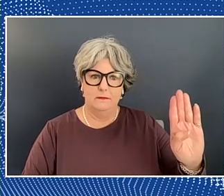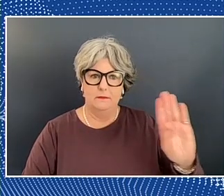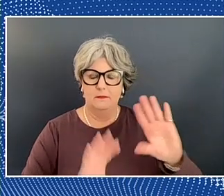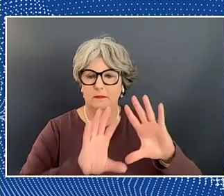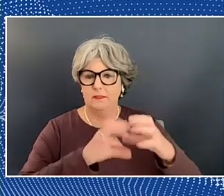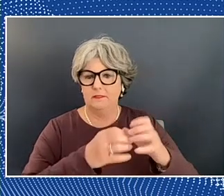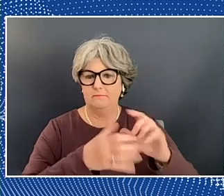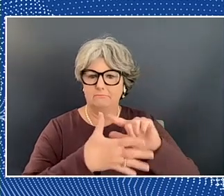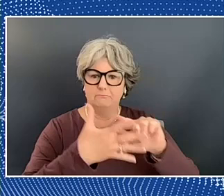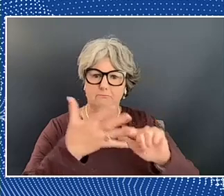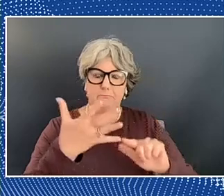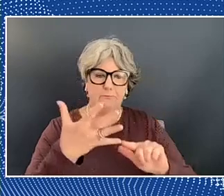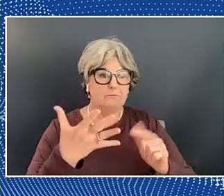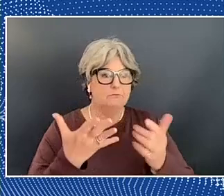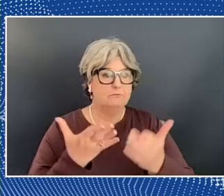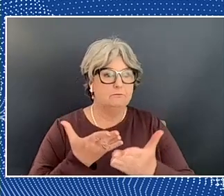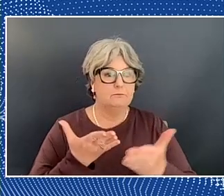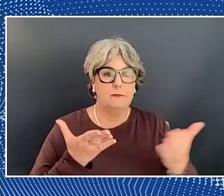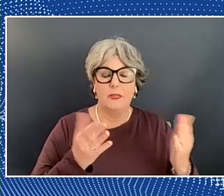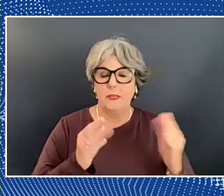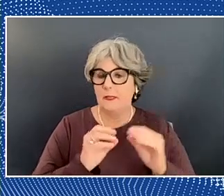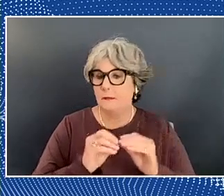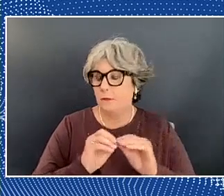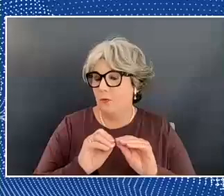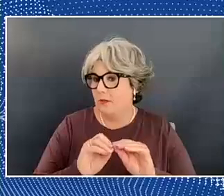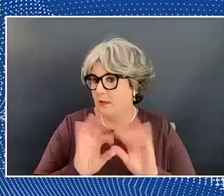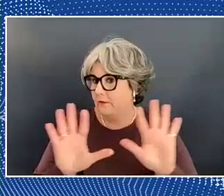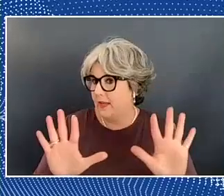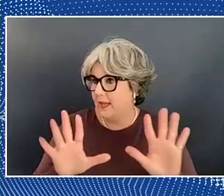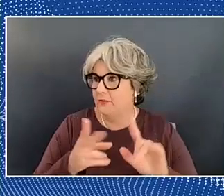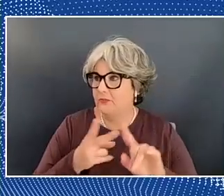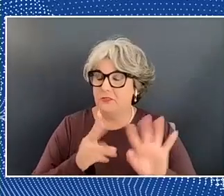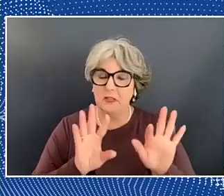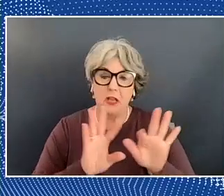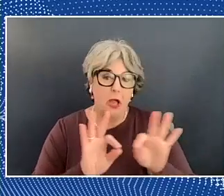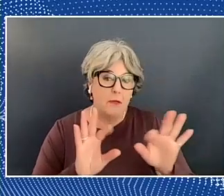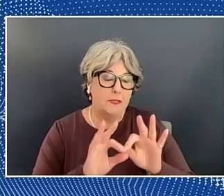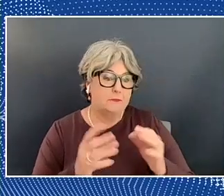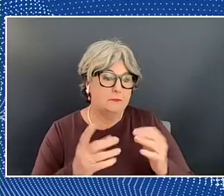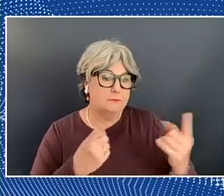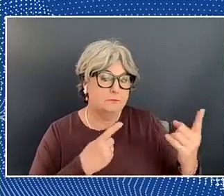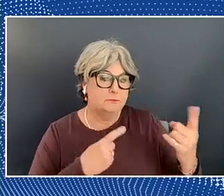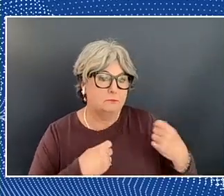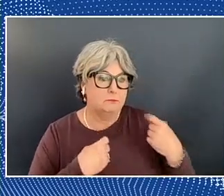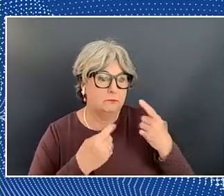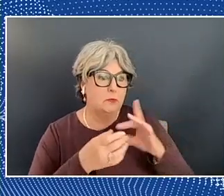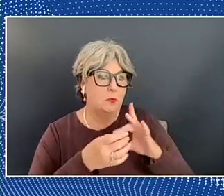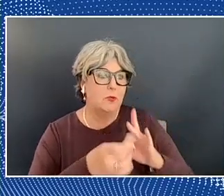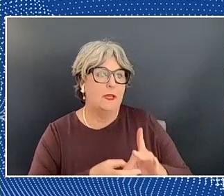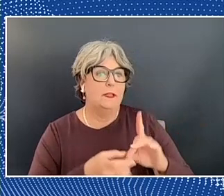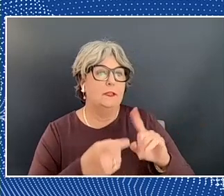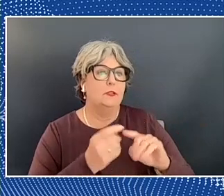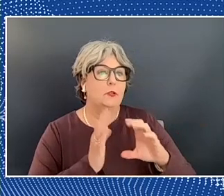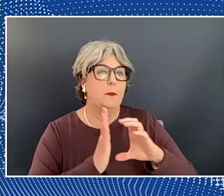Is there any further clarification, comments or questions relative to paragraph B?